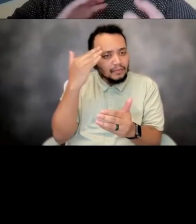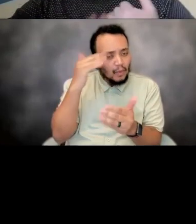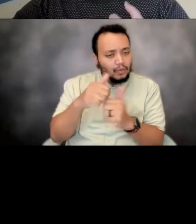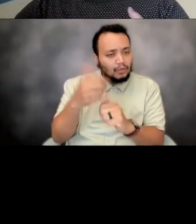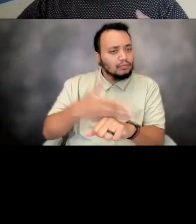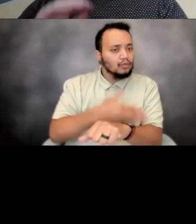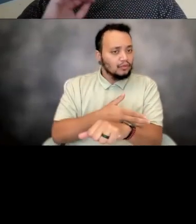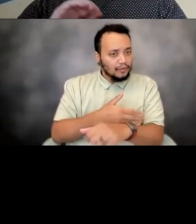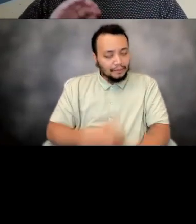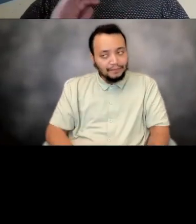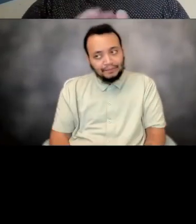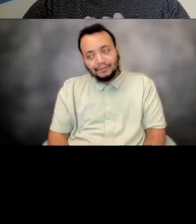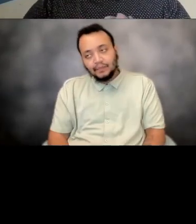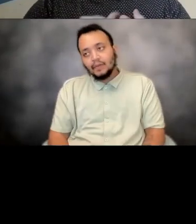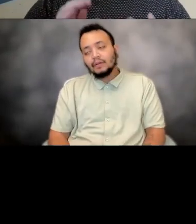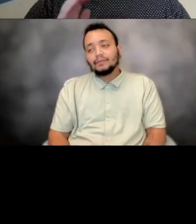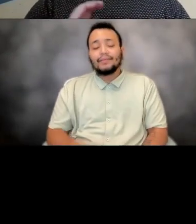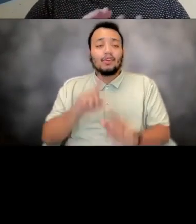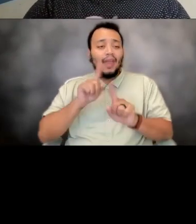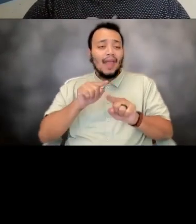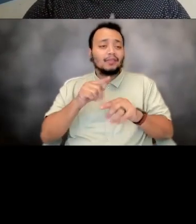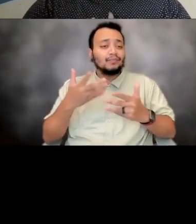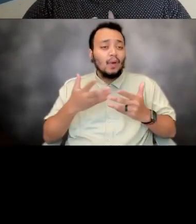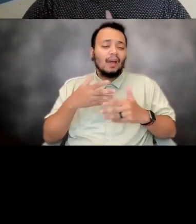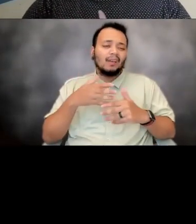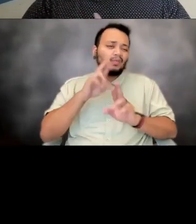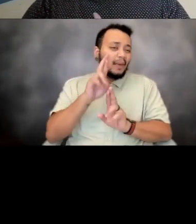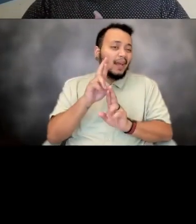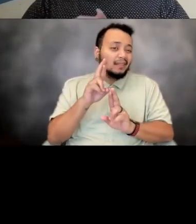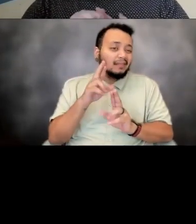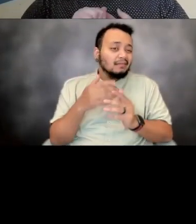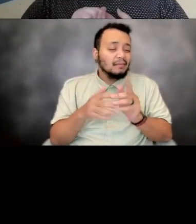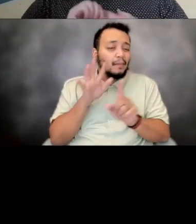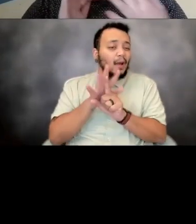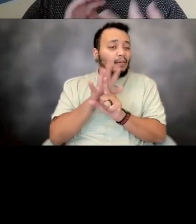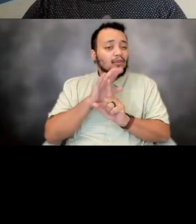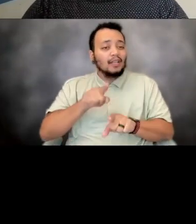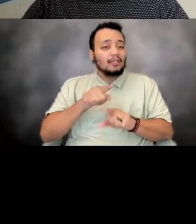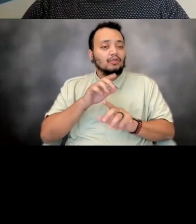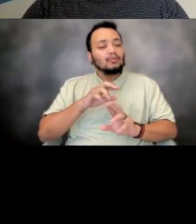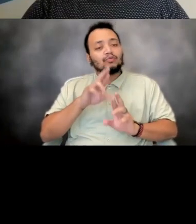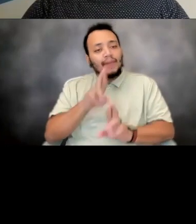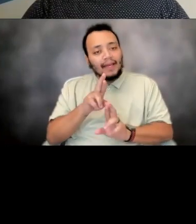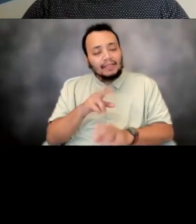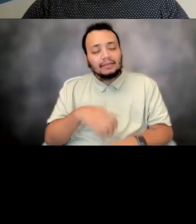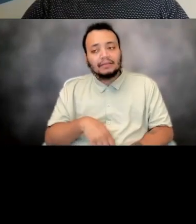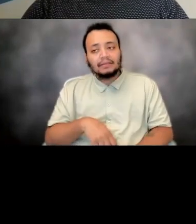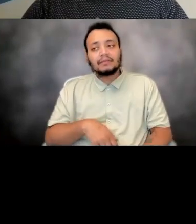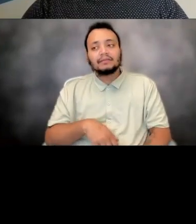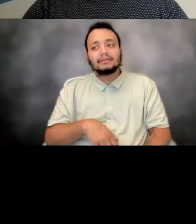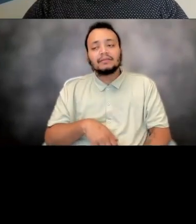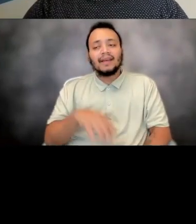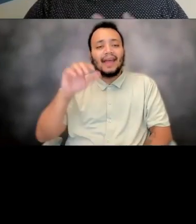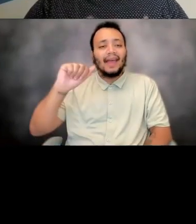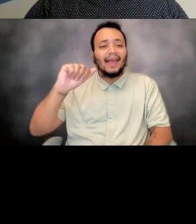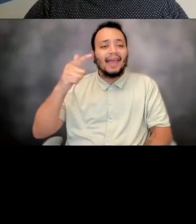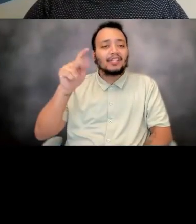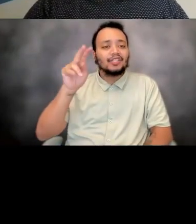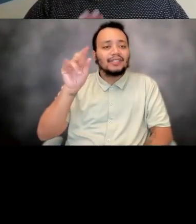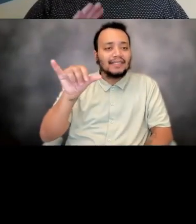on respect and agency or choice. So you believe people about their experience